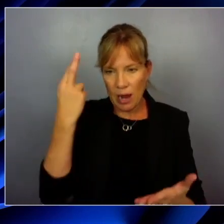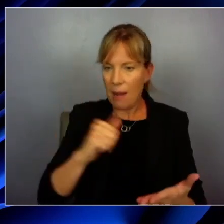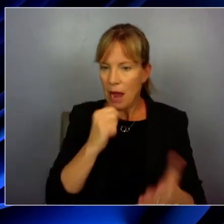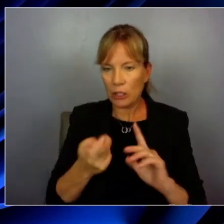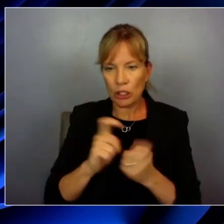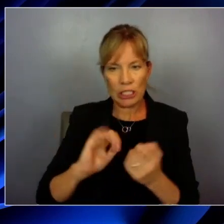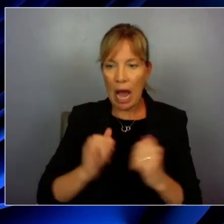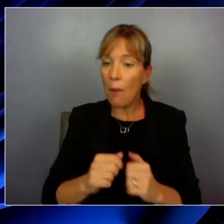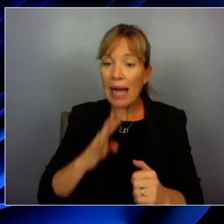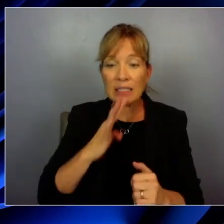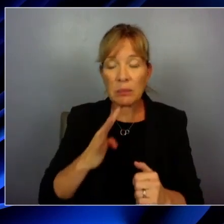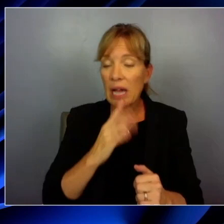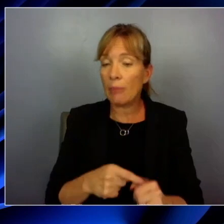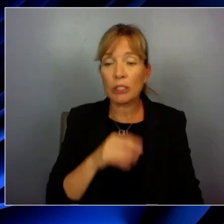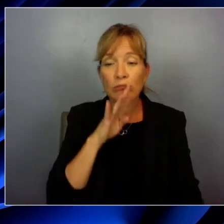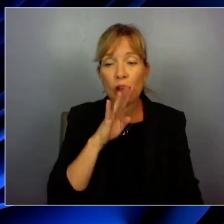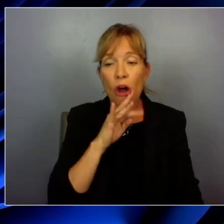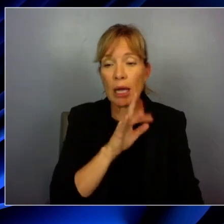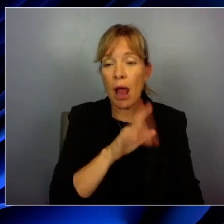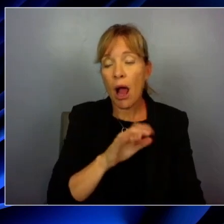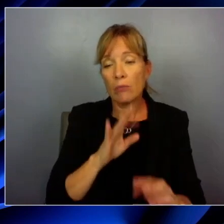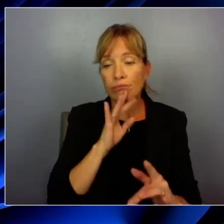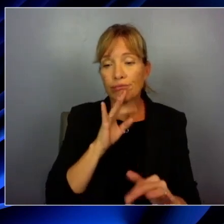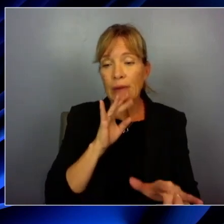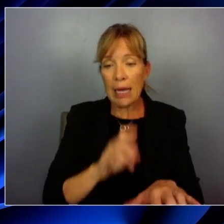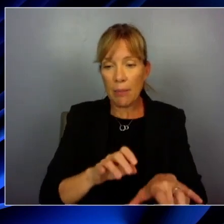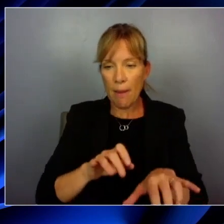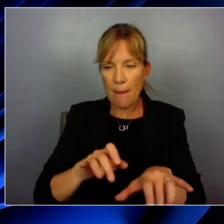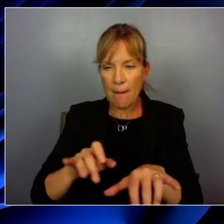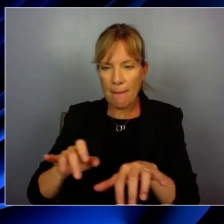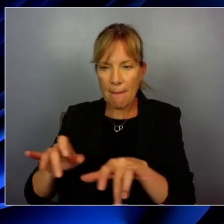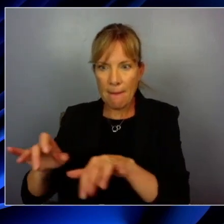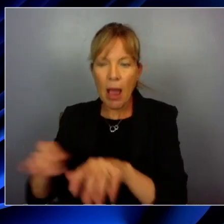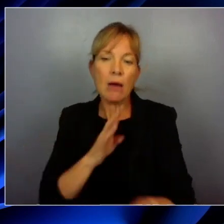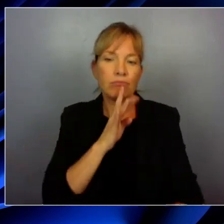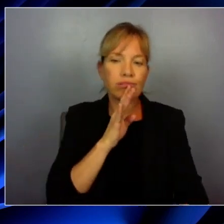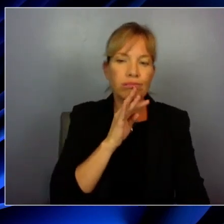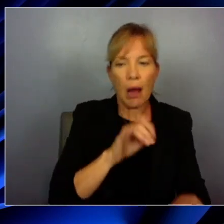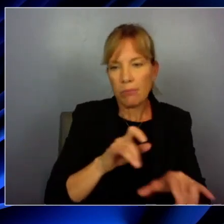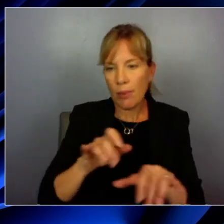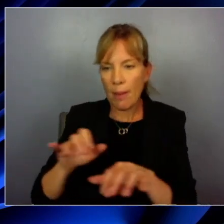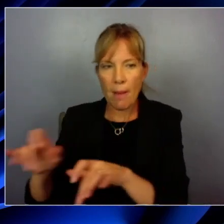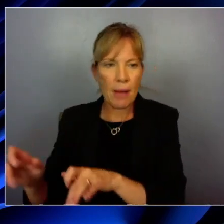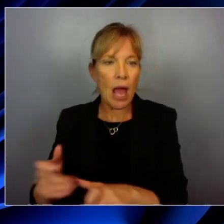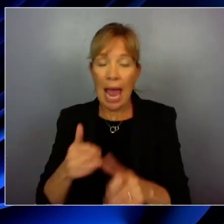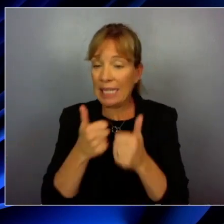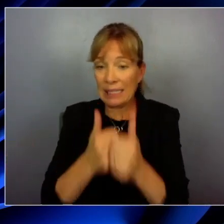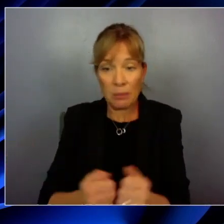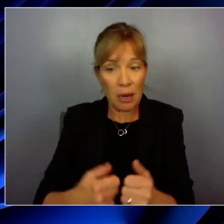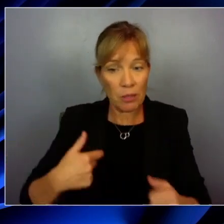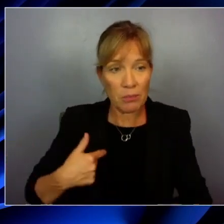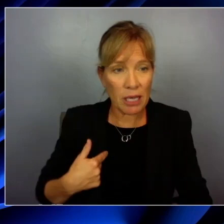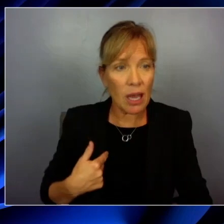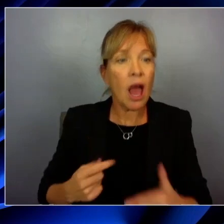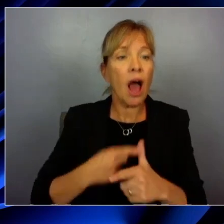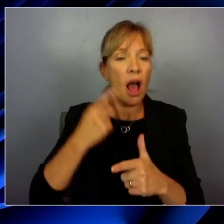I'm just pumping text out here and straight away. It's keeping up with me and then as I pause here,